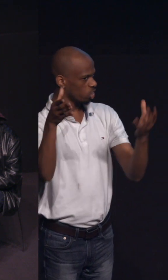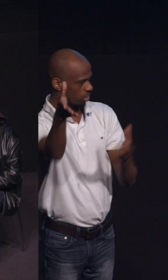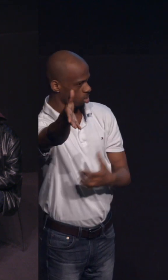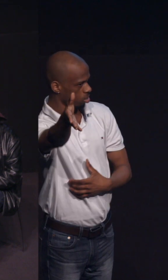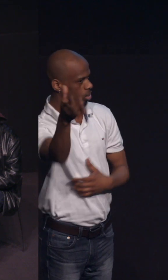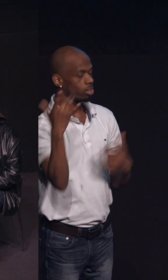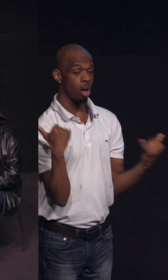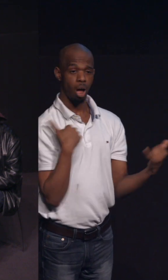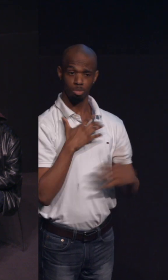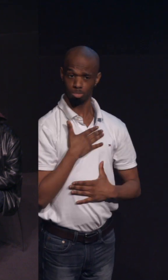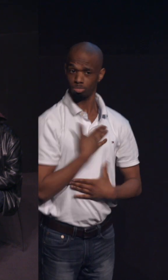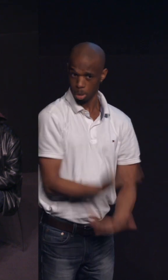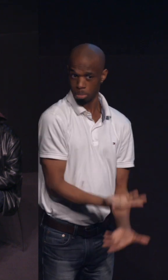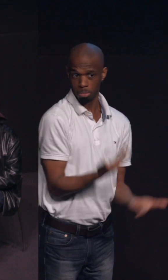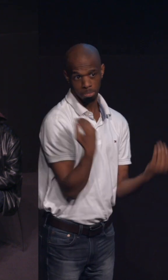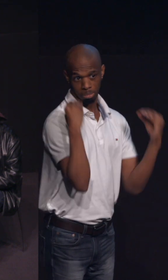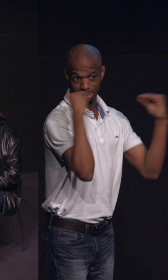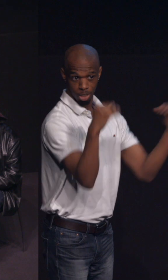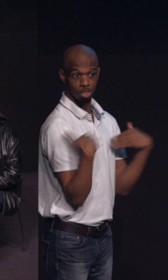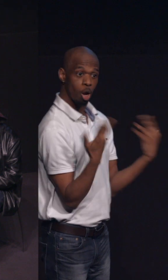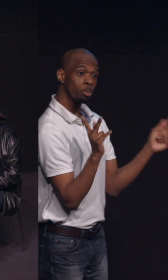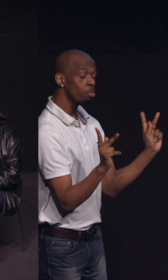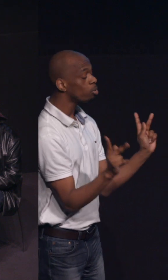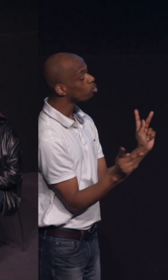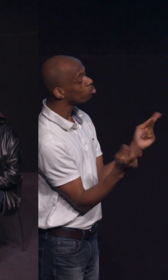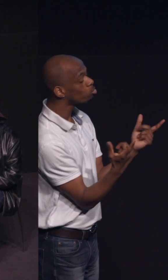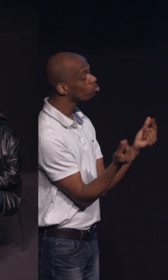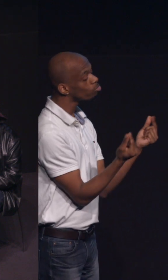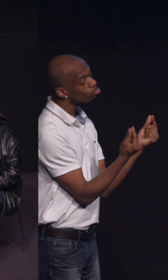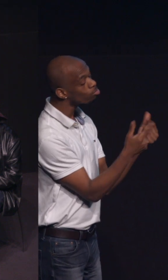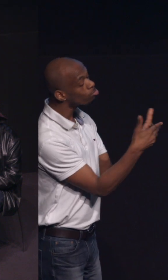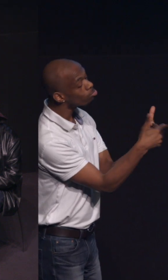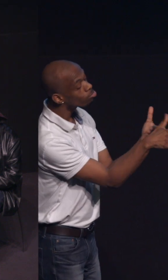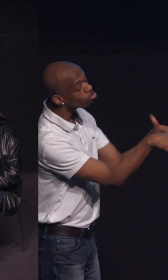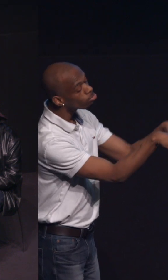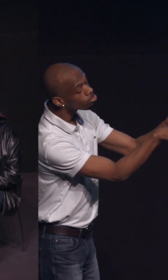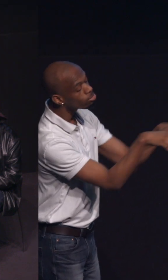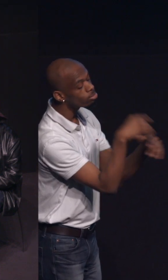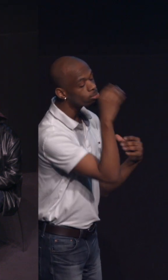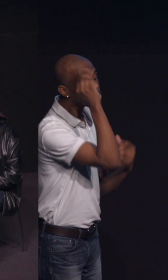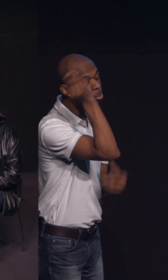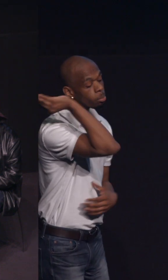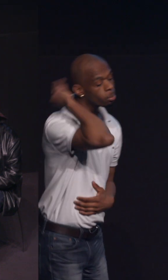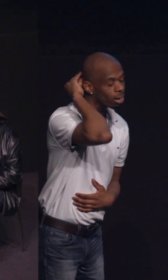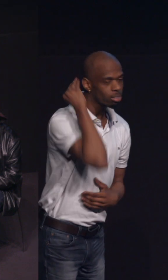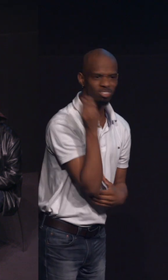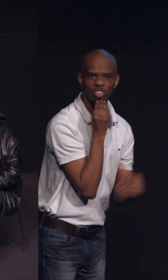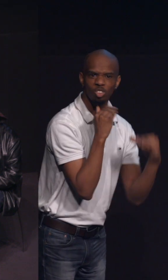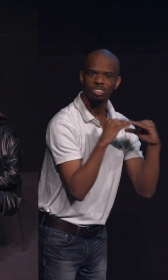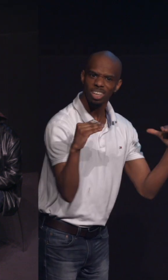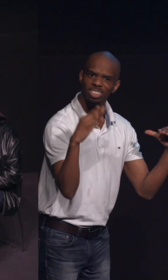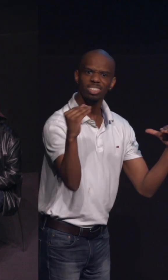young people how to go forward in the world and think about food justice and sovereignty, and access.